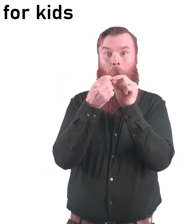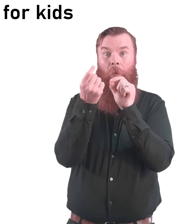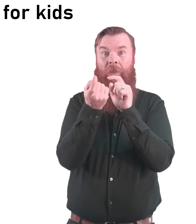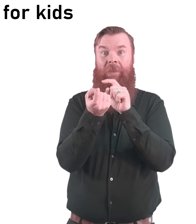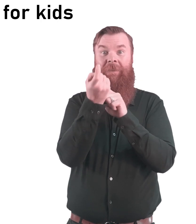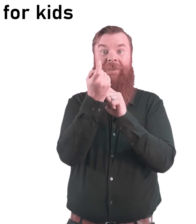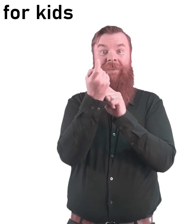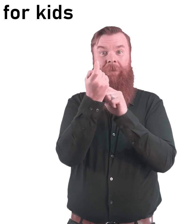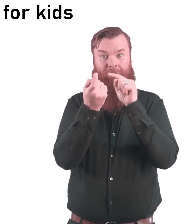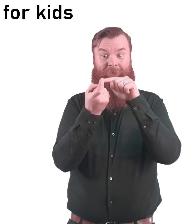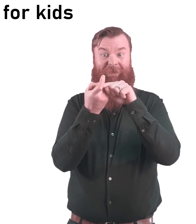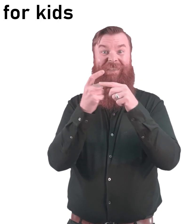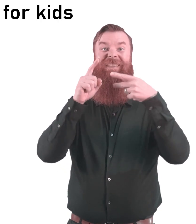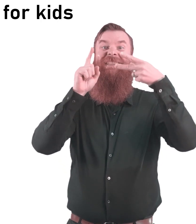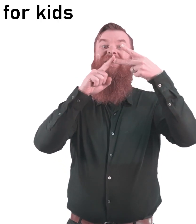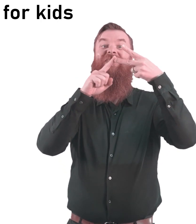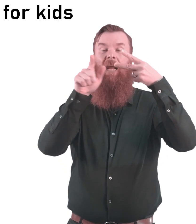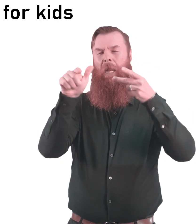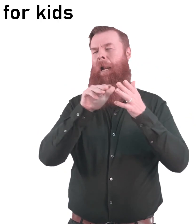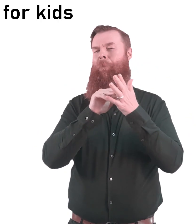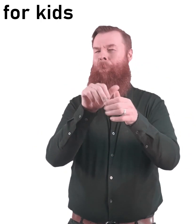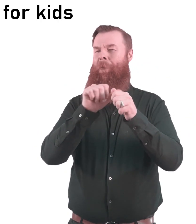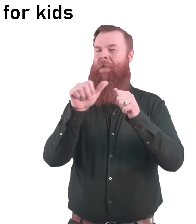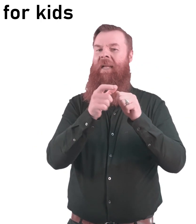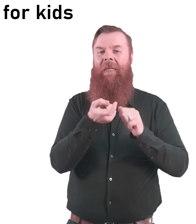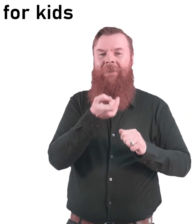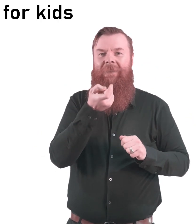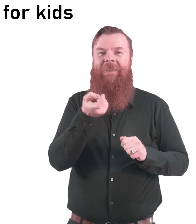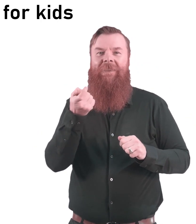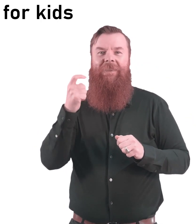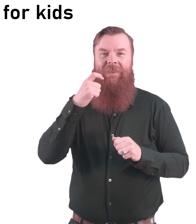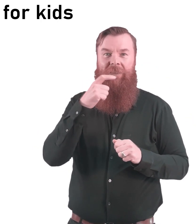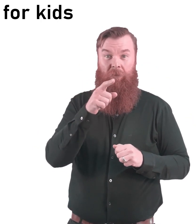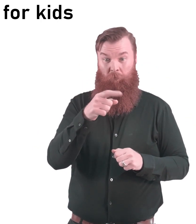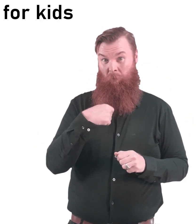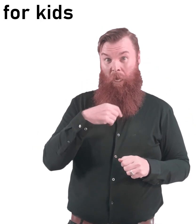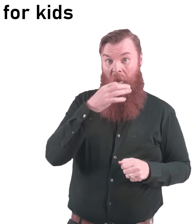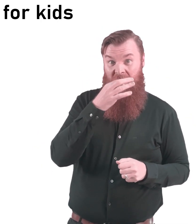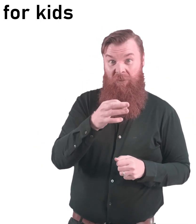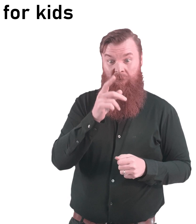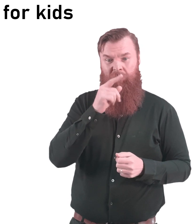Flossettes are useful to reach into your child's mouth to clean between their teeth.